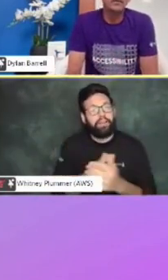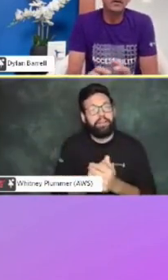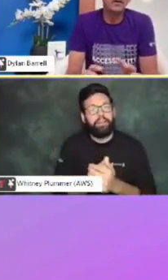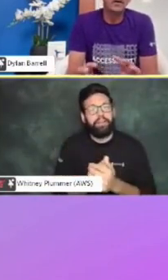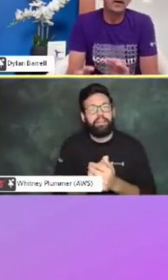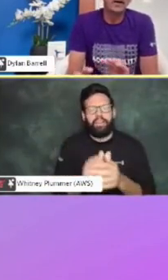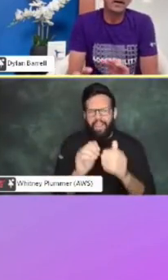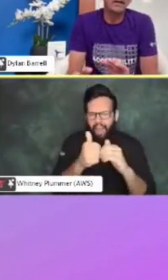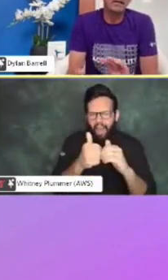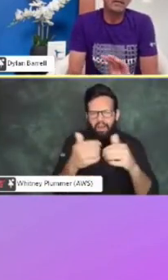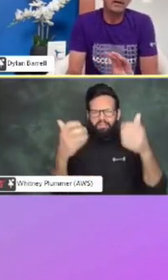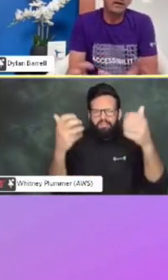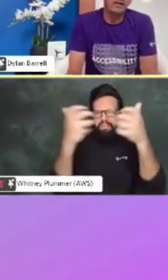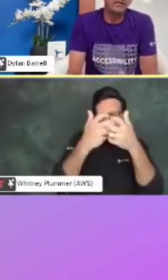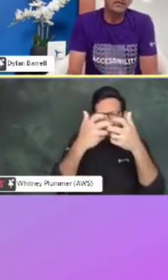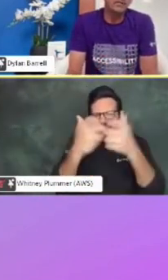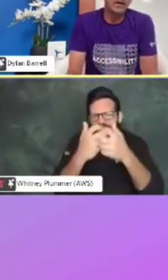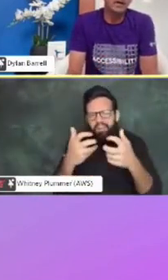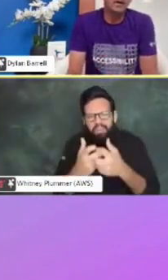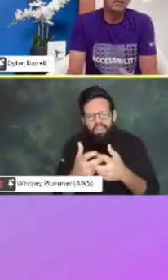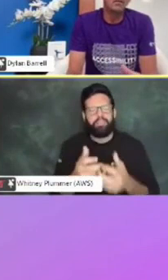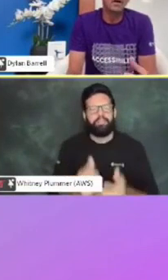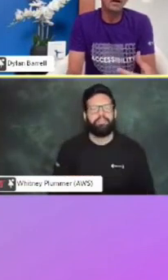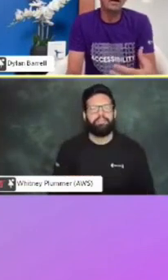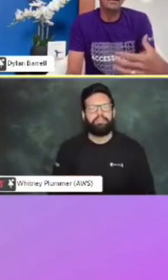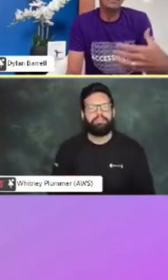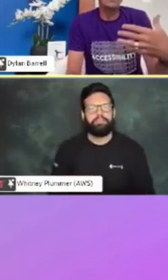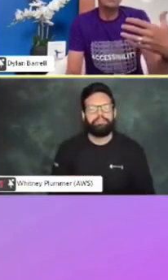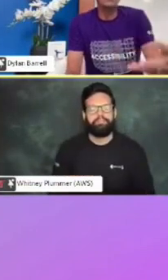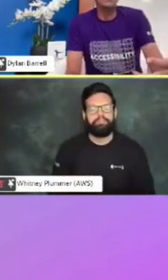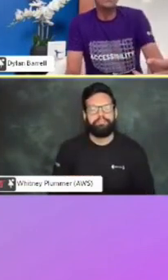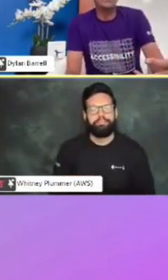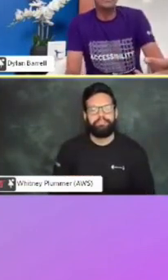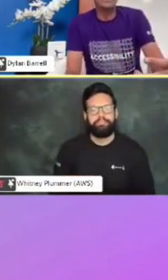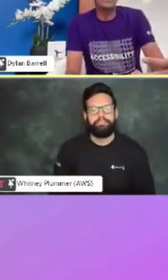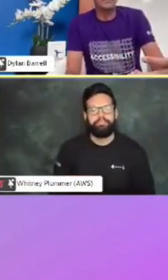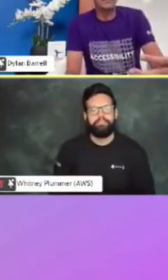So, and often as well is the information that's displayed,